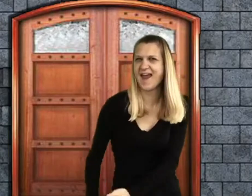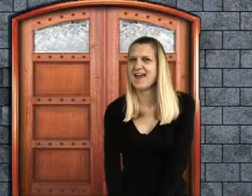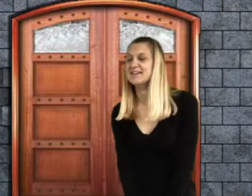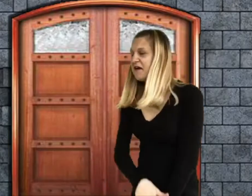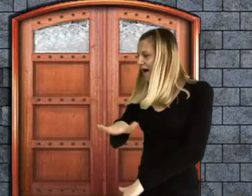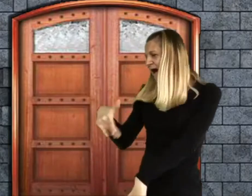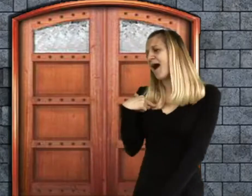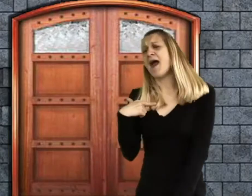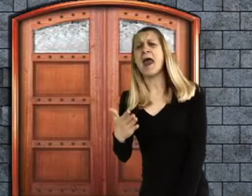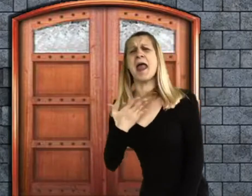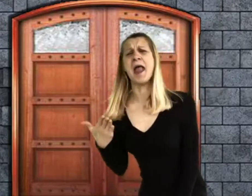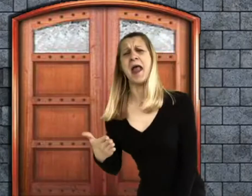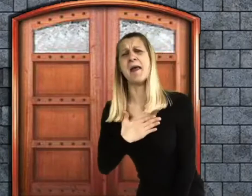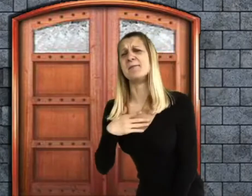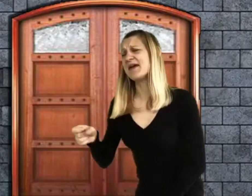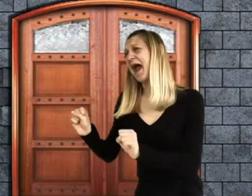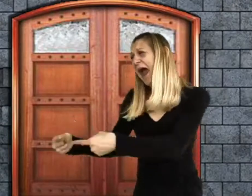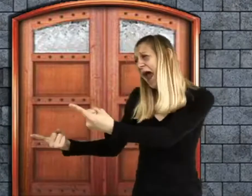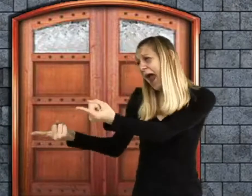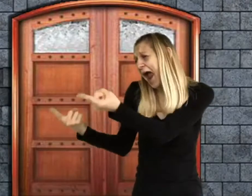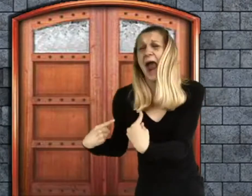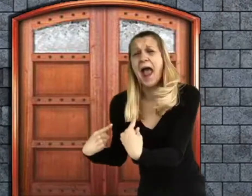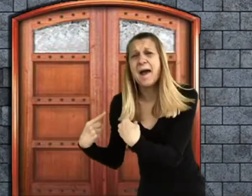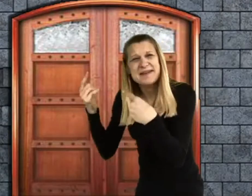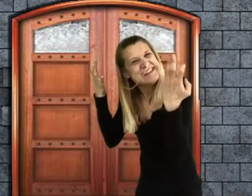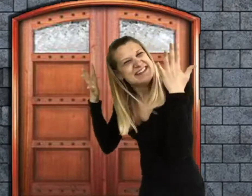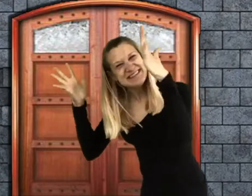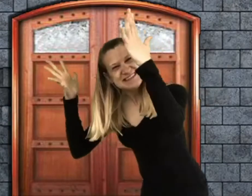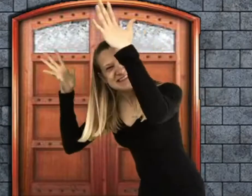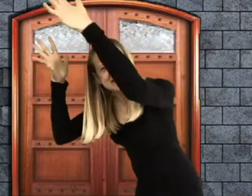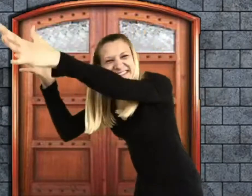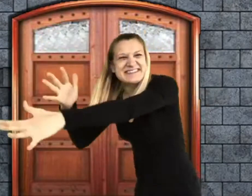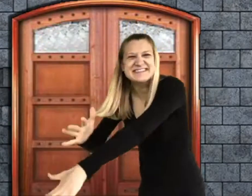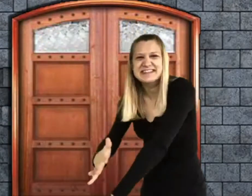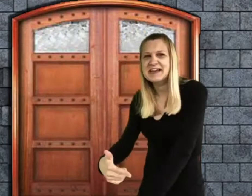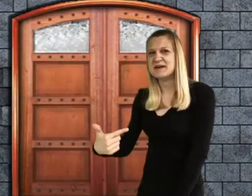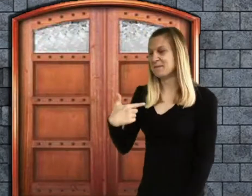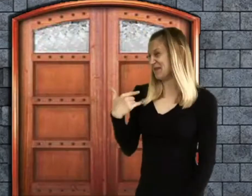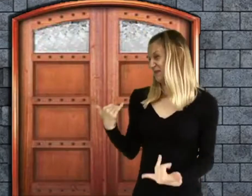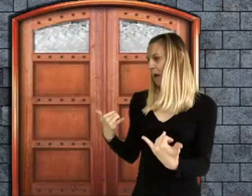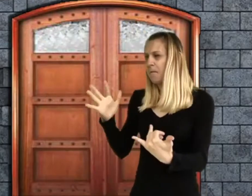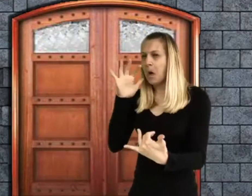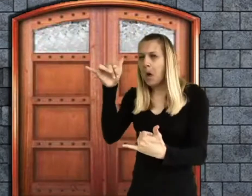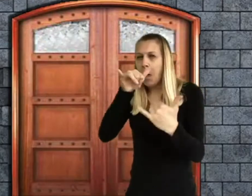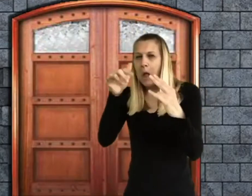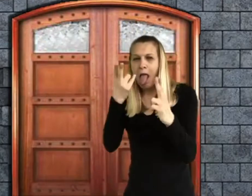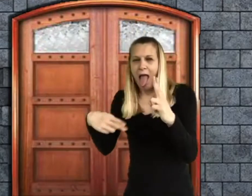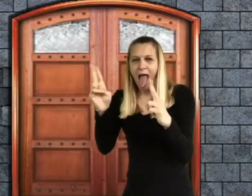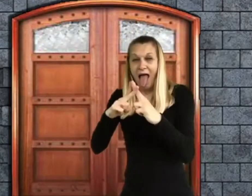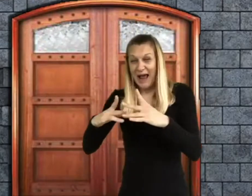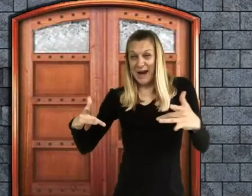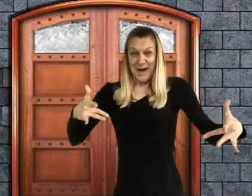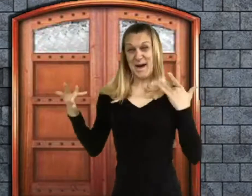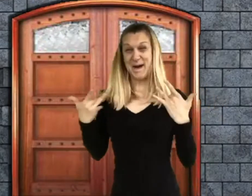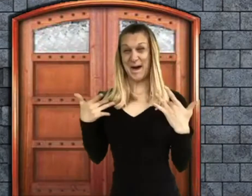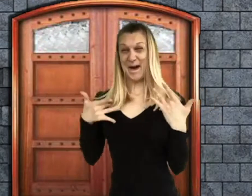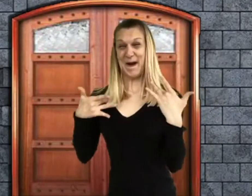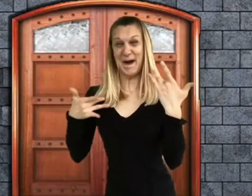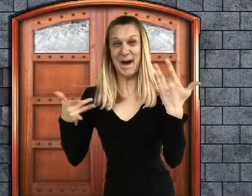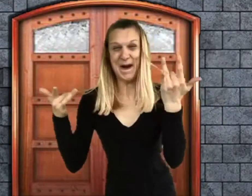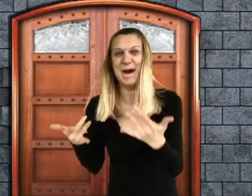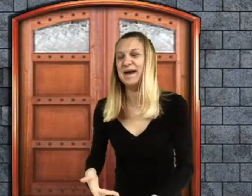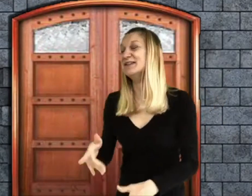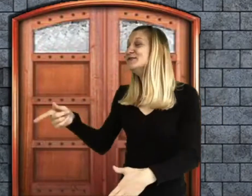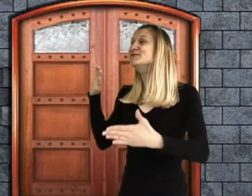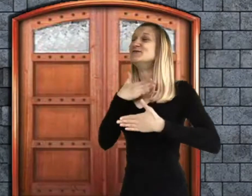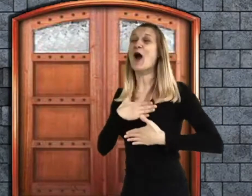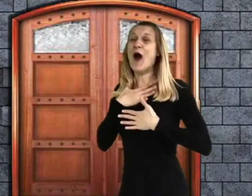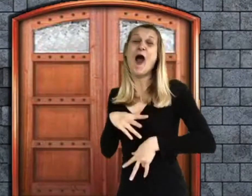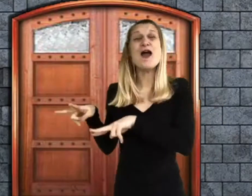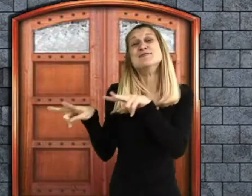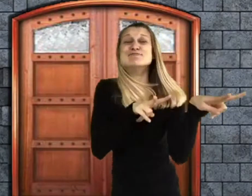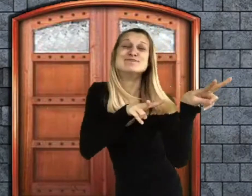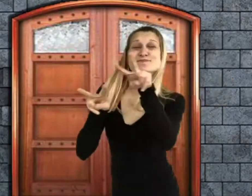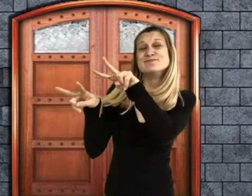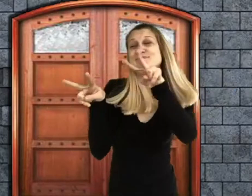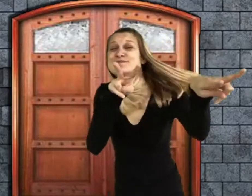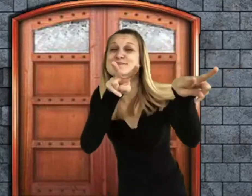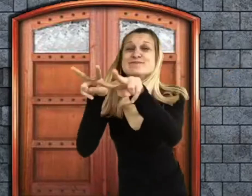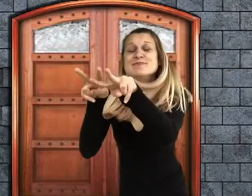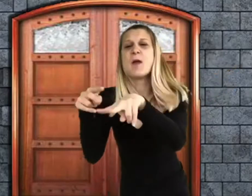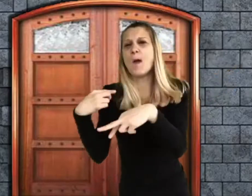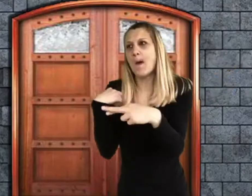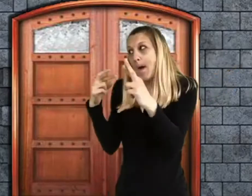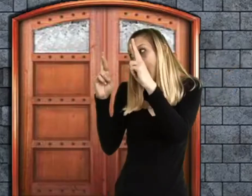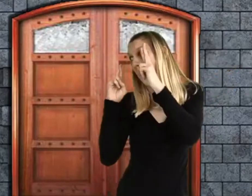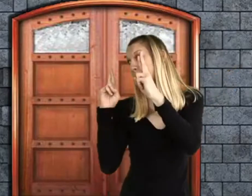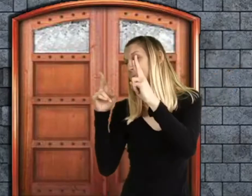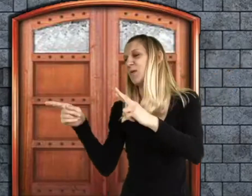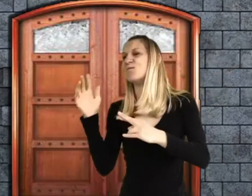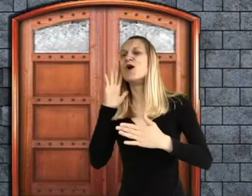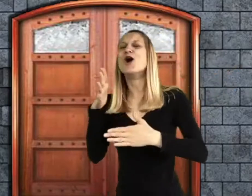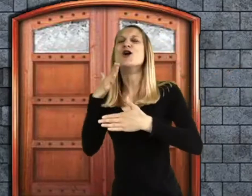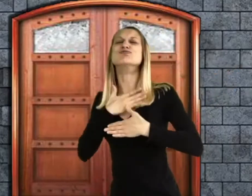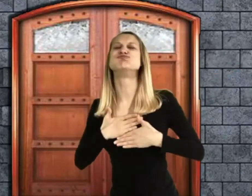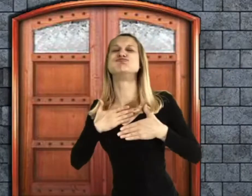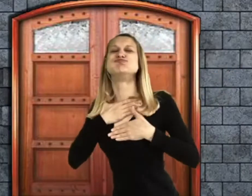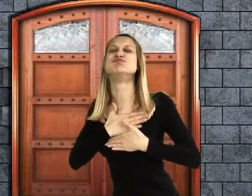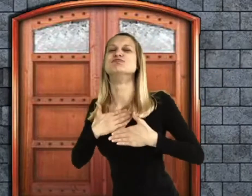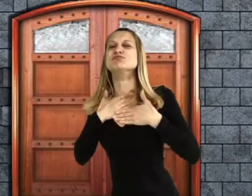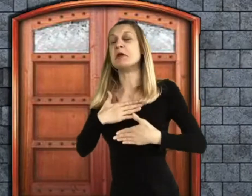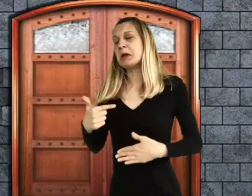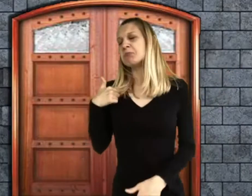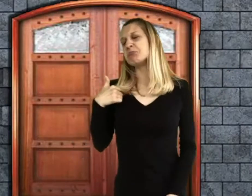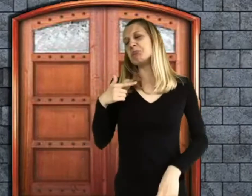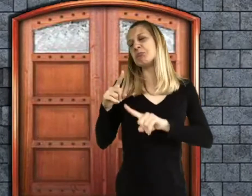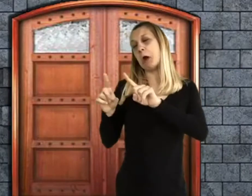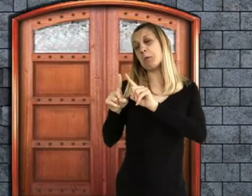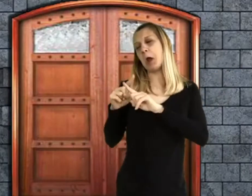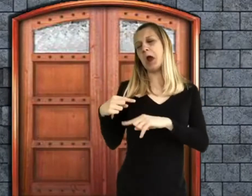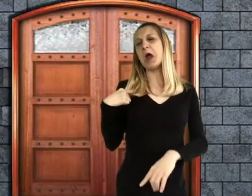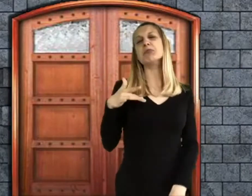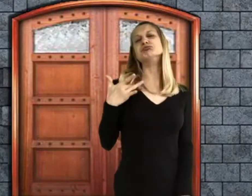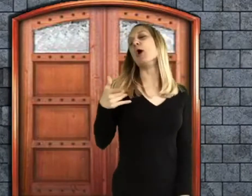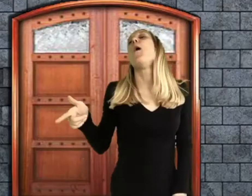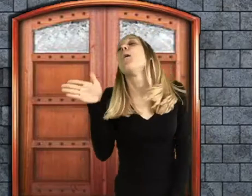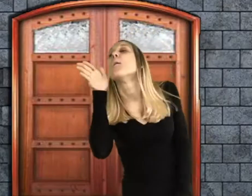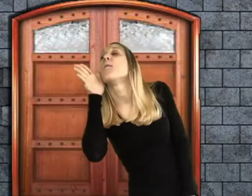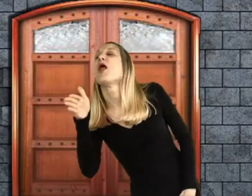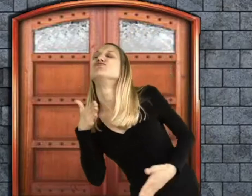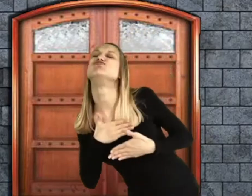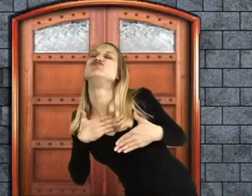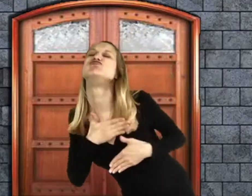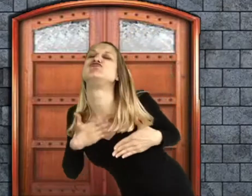I’m so glad you could come! Dear me, this is going to be such an exciting day! I do hope you enjoy it! I’m sure you will!